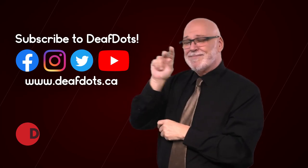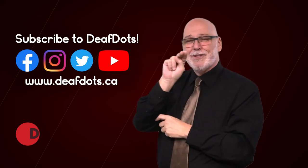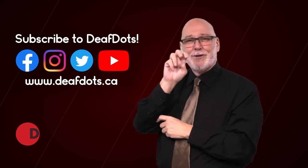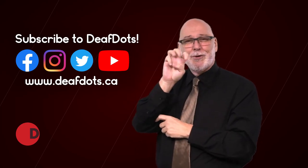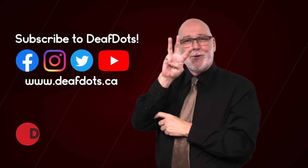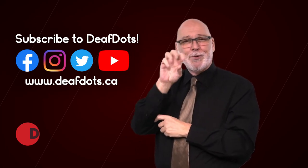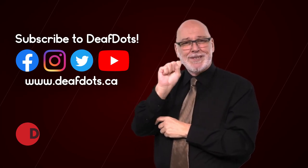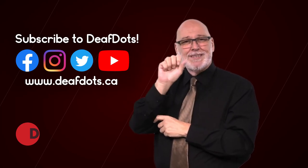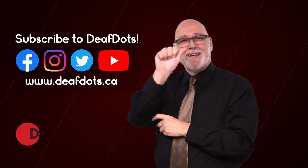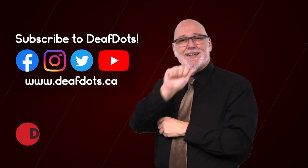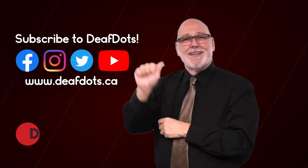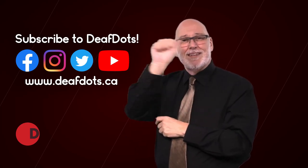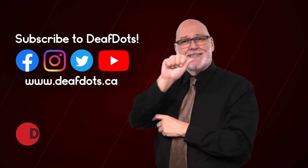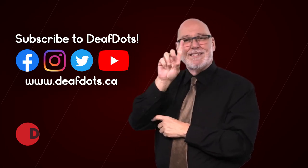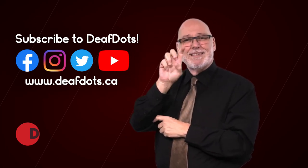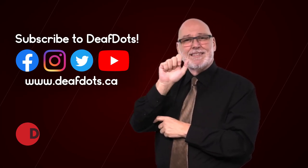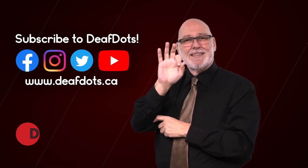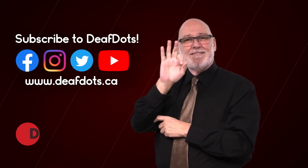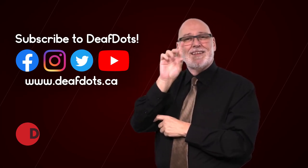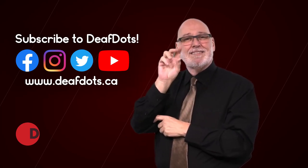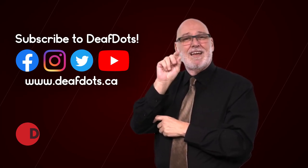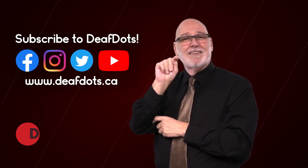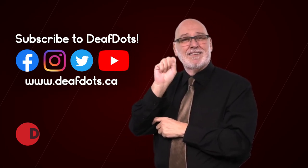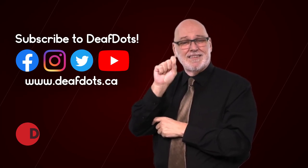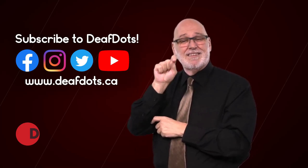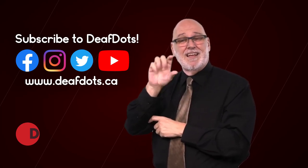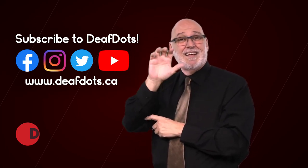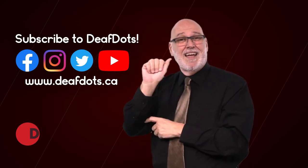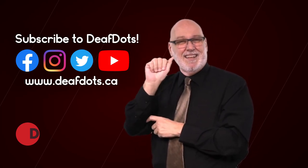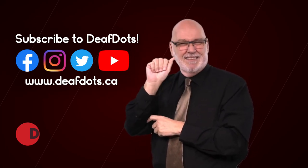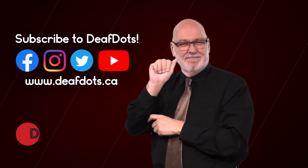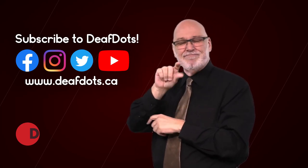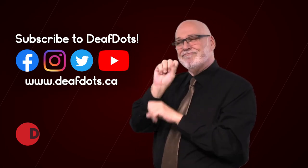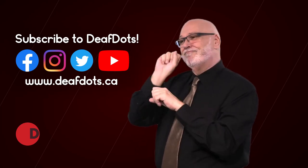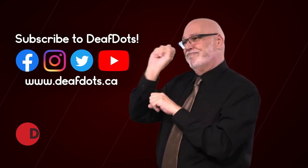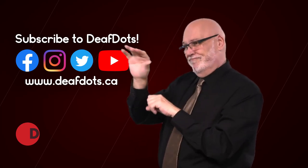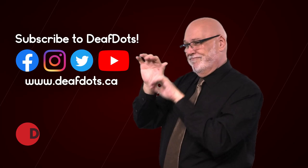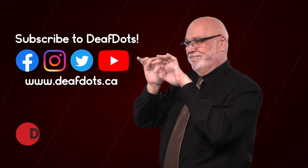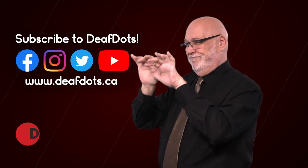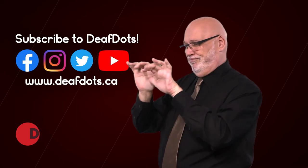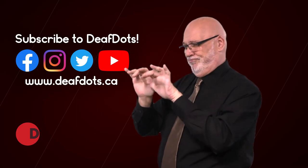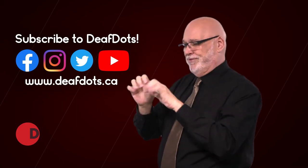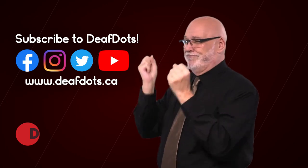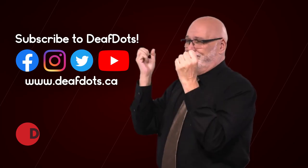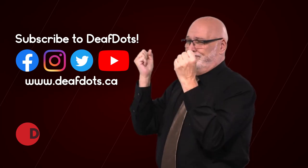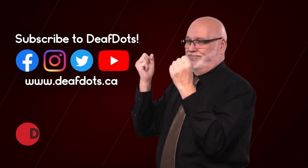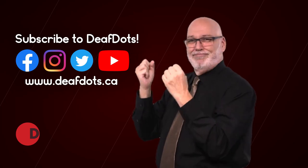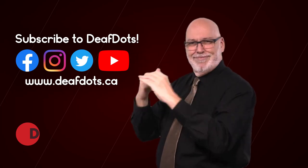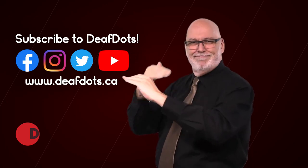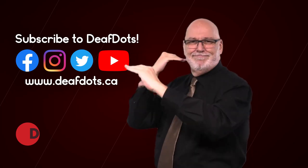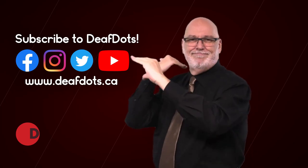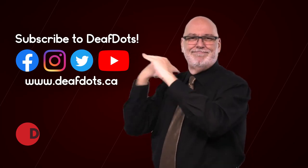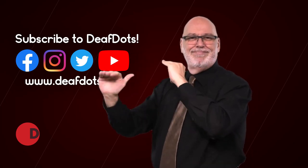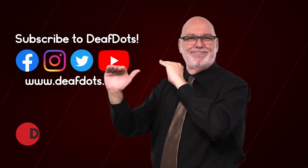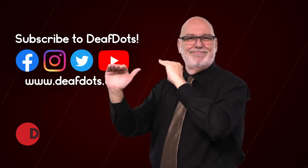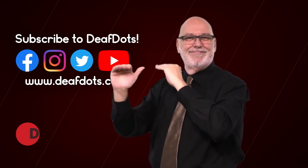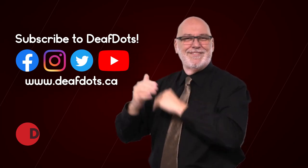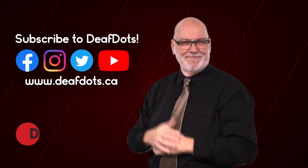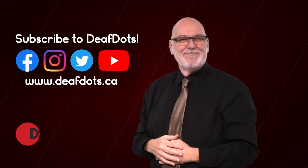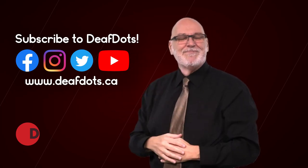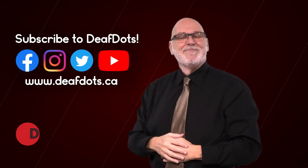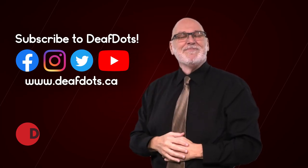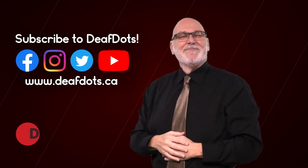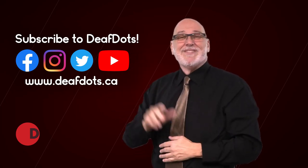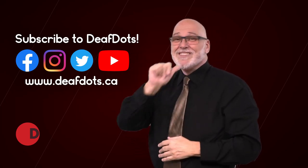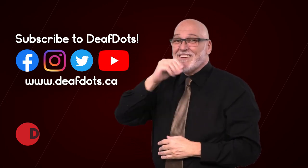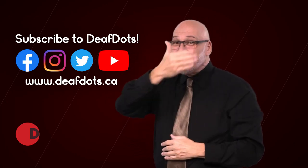or email to news@deafdots.ca